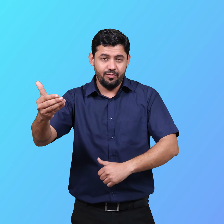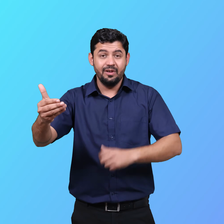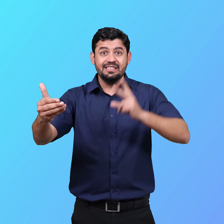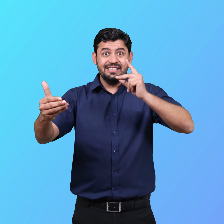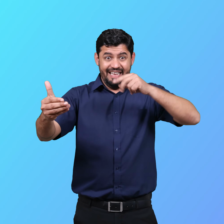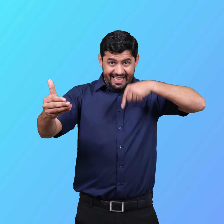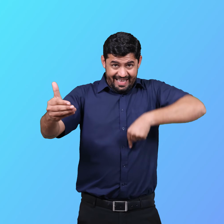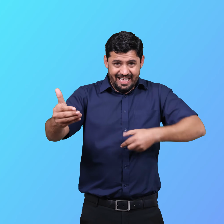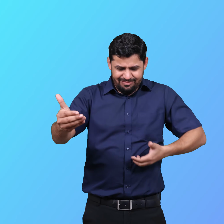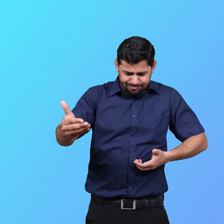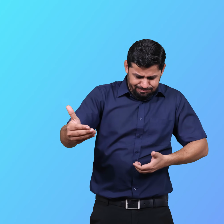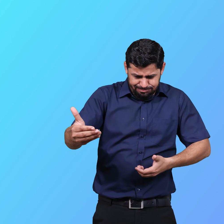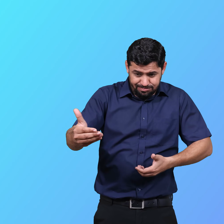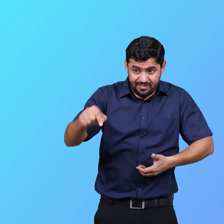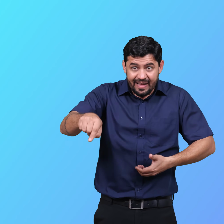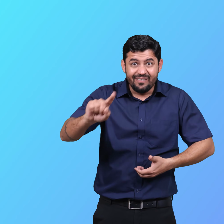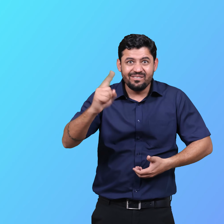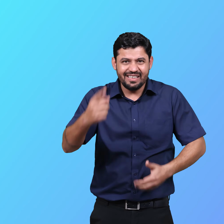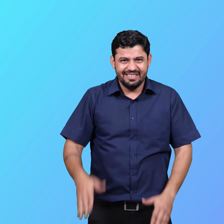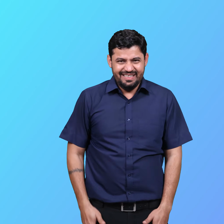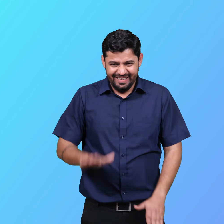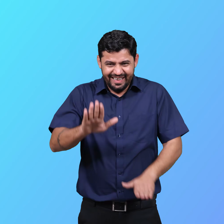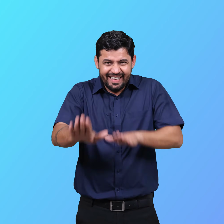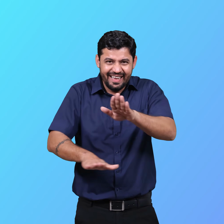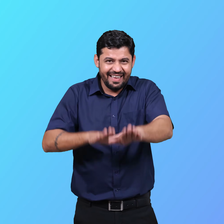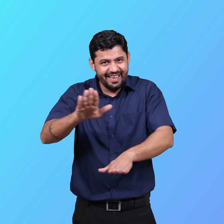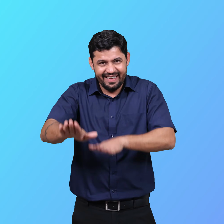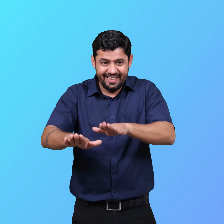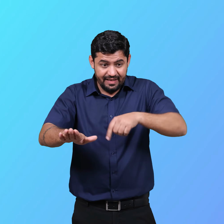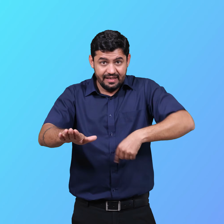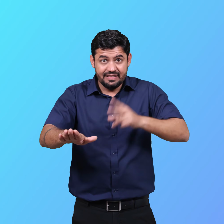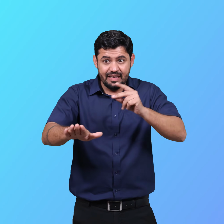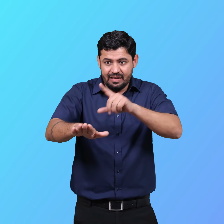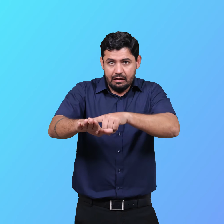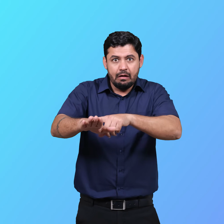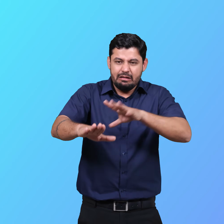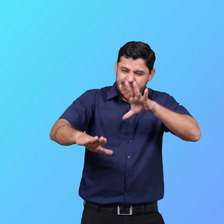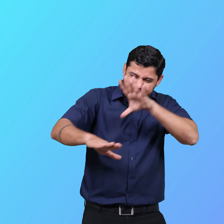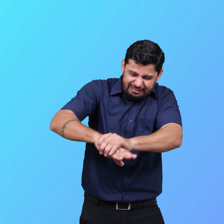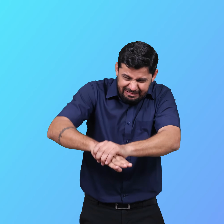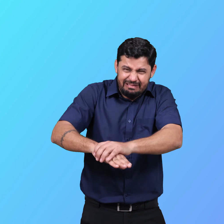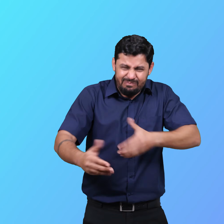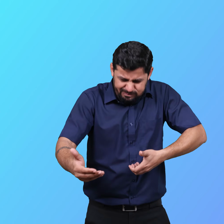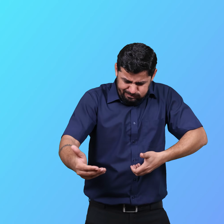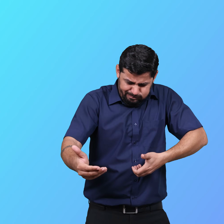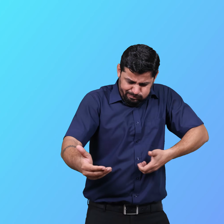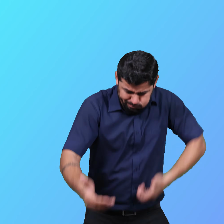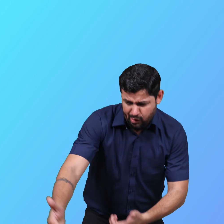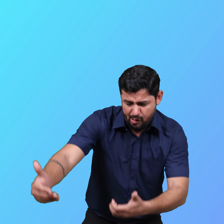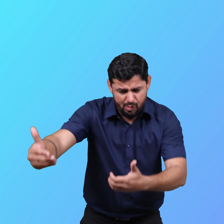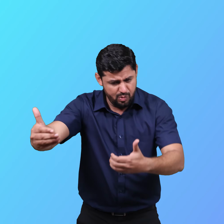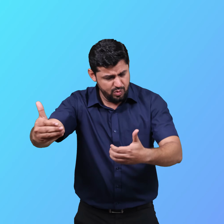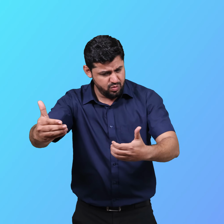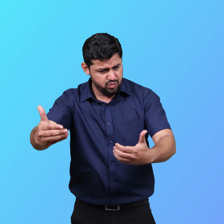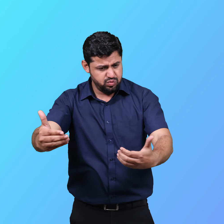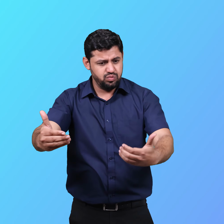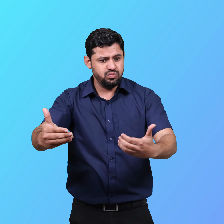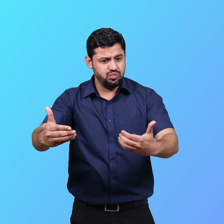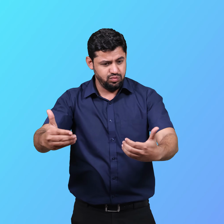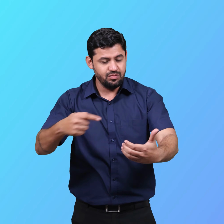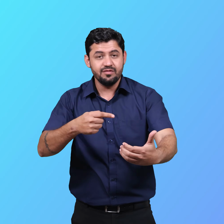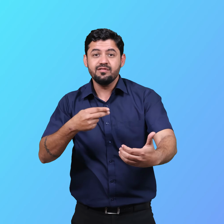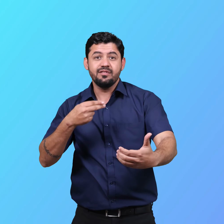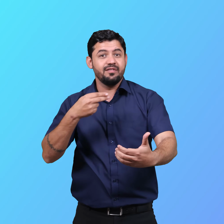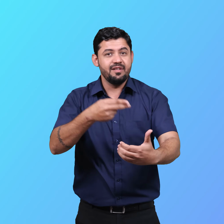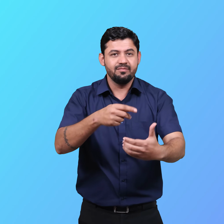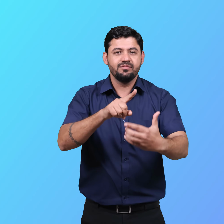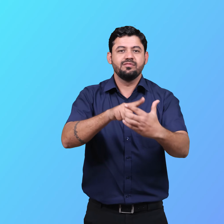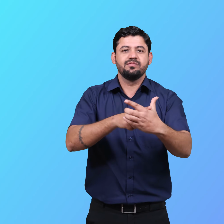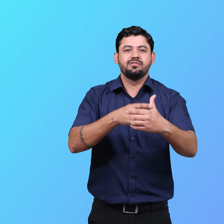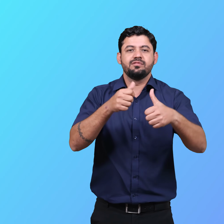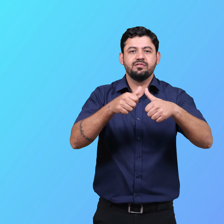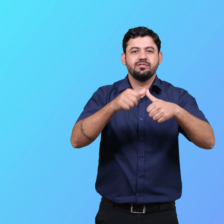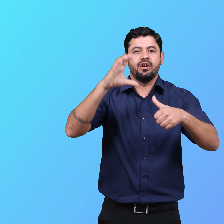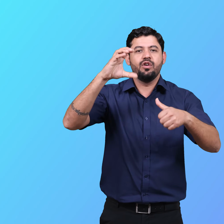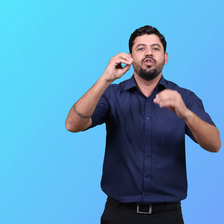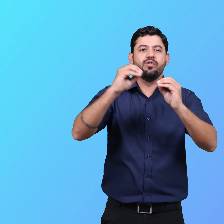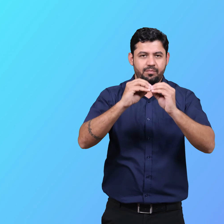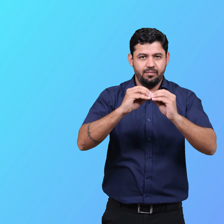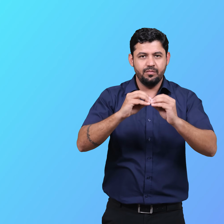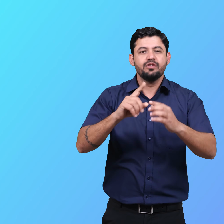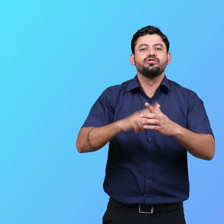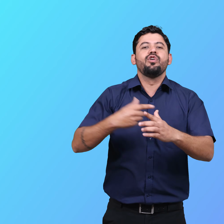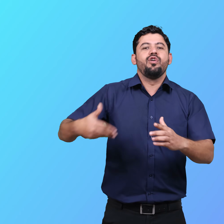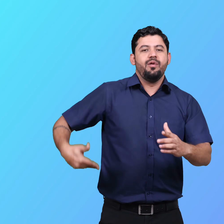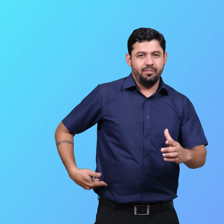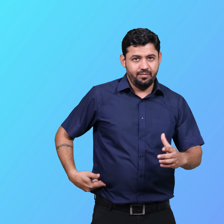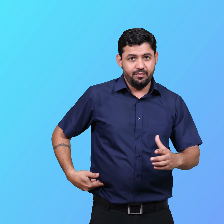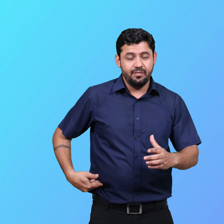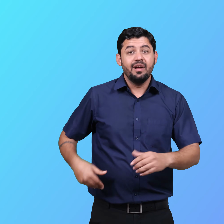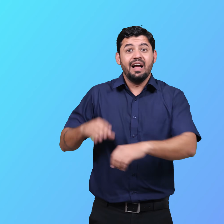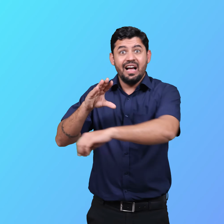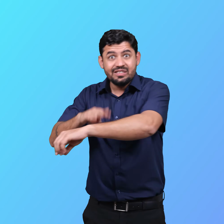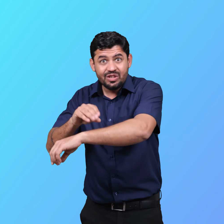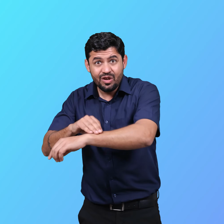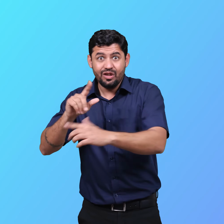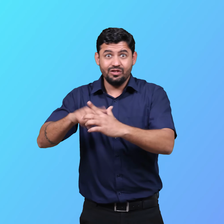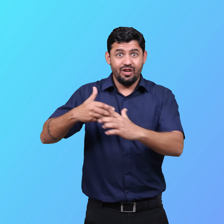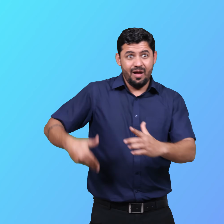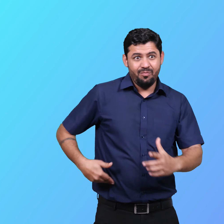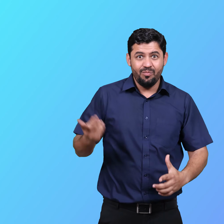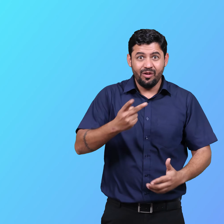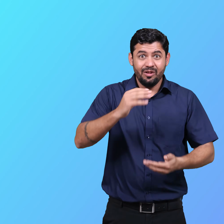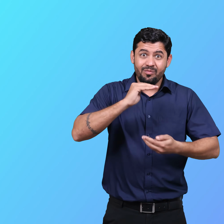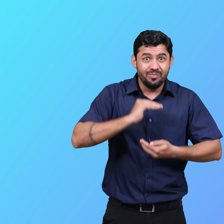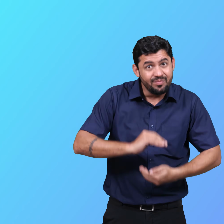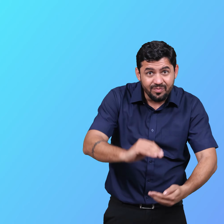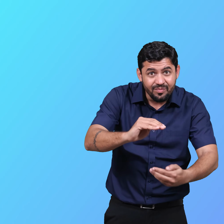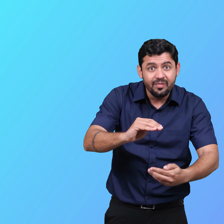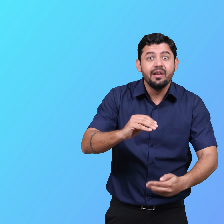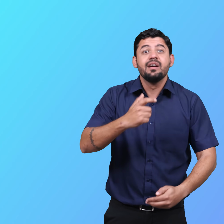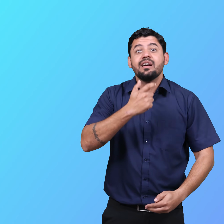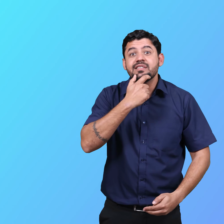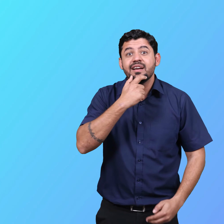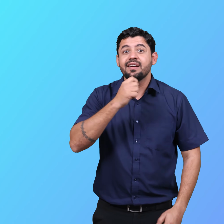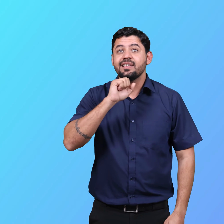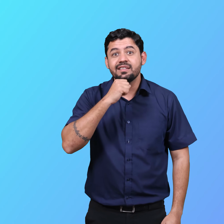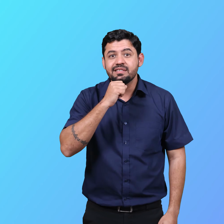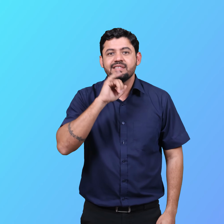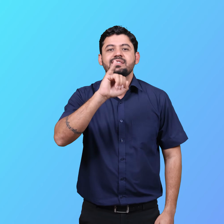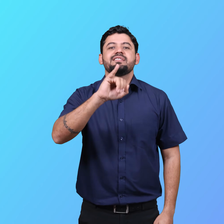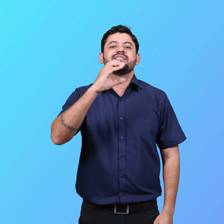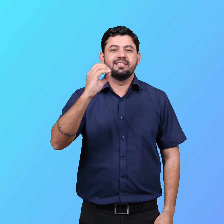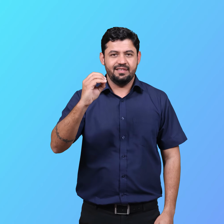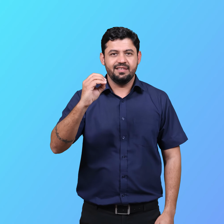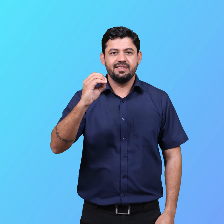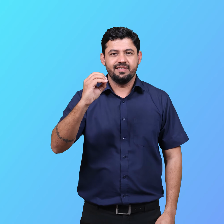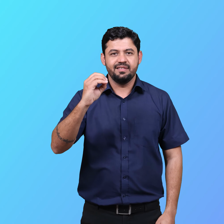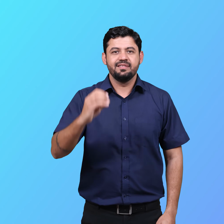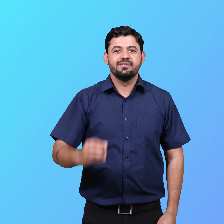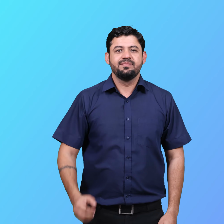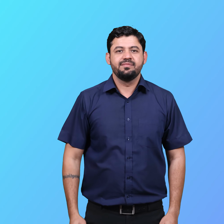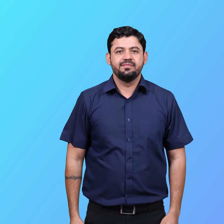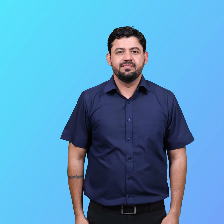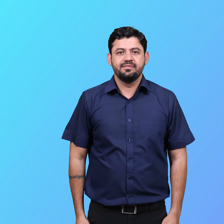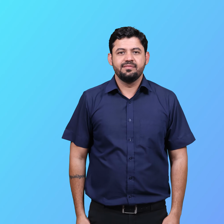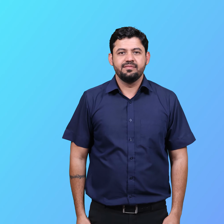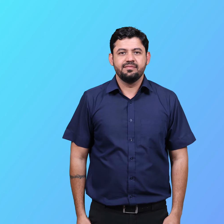When the second baby was born, he was holding tightly to Esau’s heel. So they named him Jacob. Isaac was 60 years old when Jacob and Esau were born.